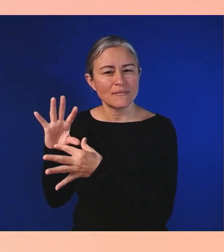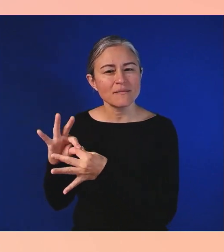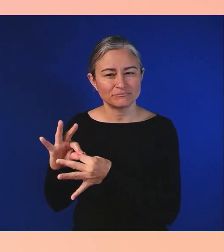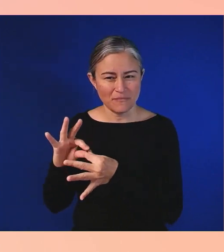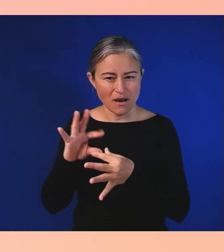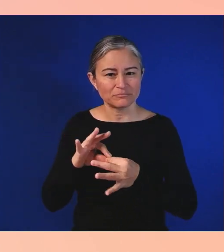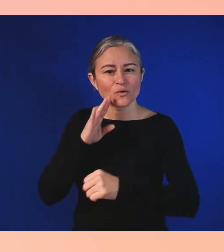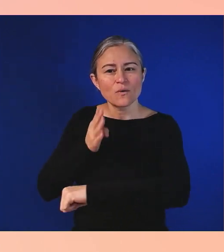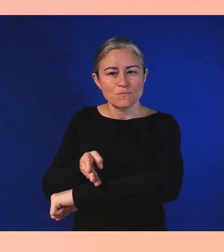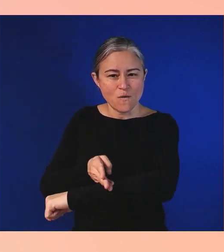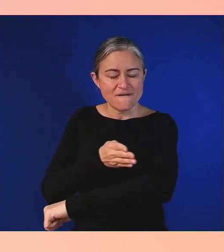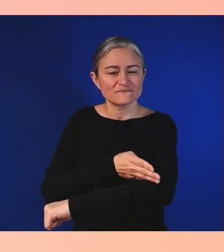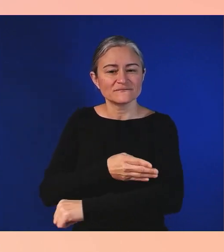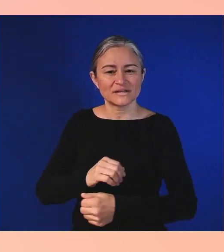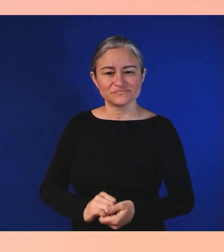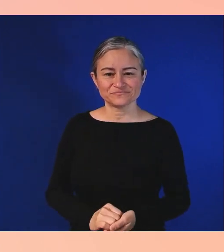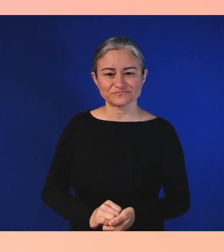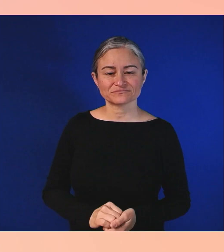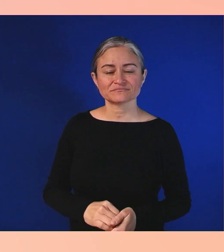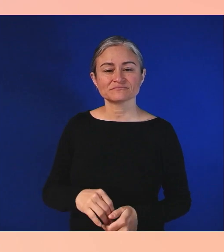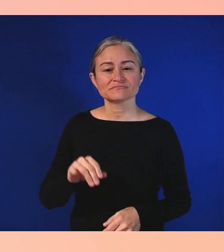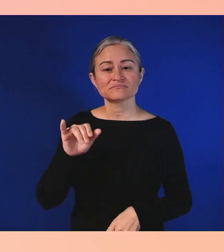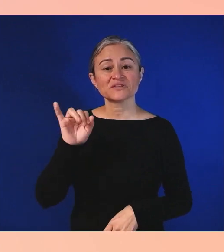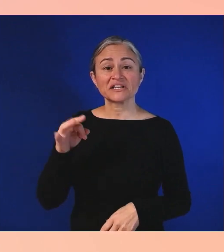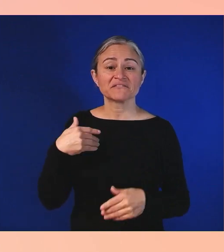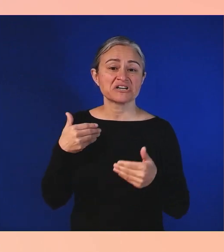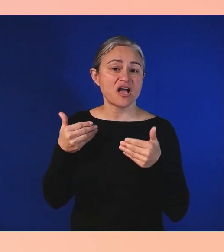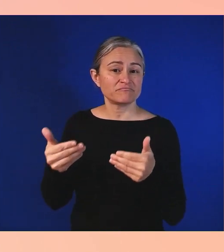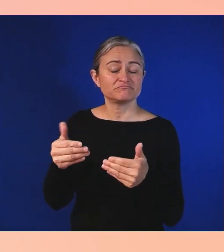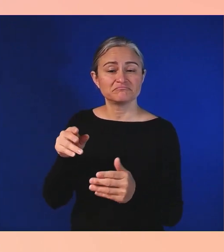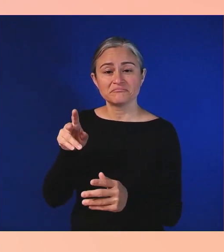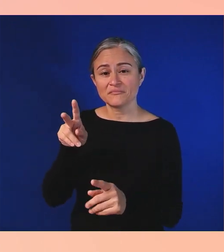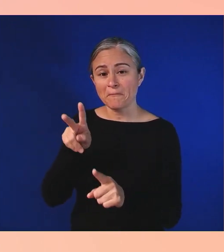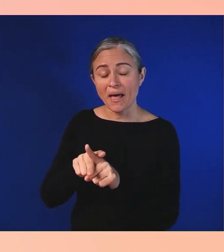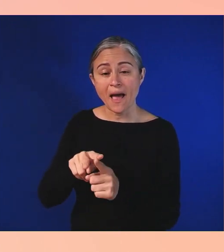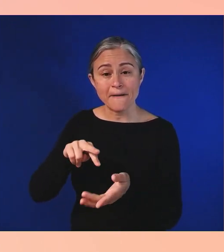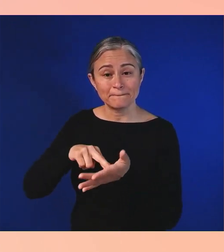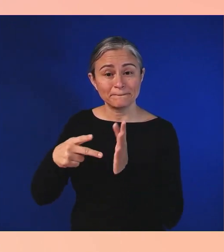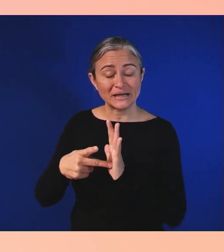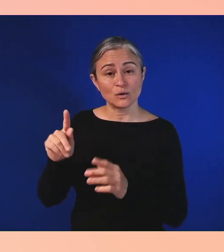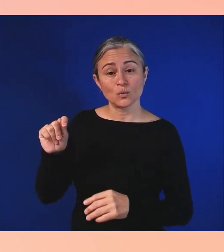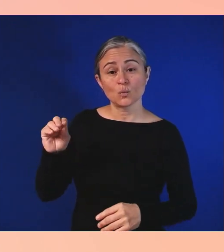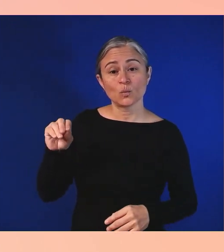Let me show you what we've been working on Visual Studio to start taking